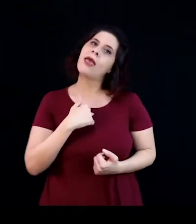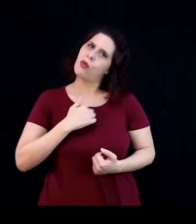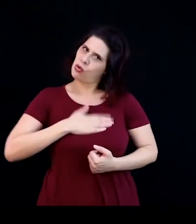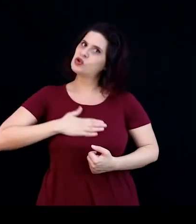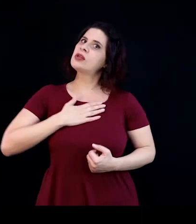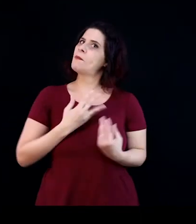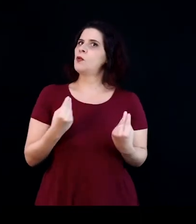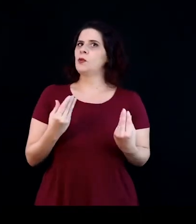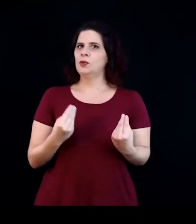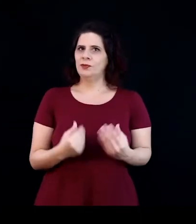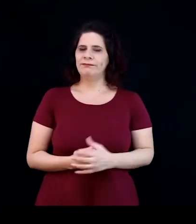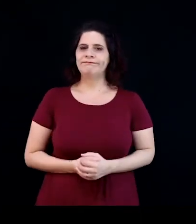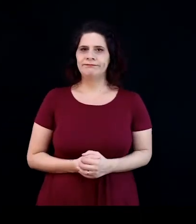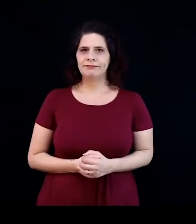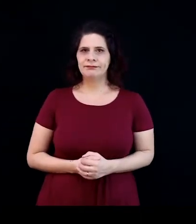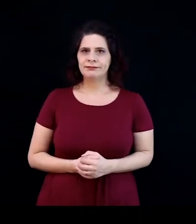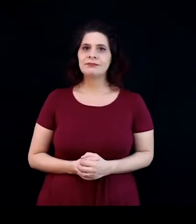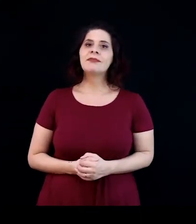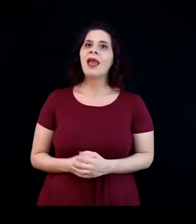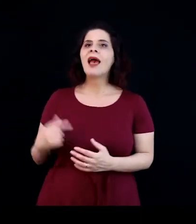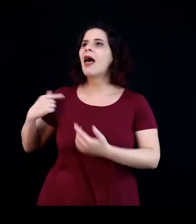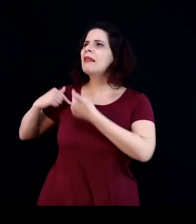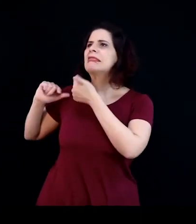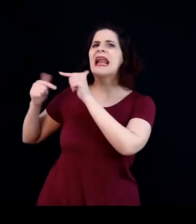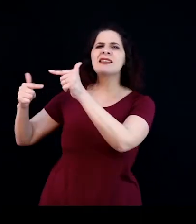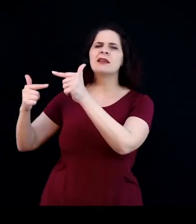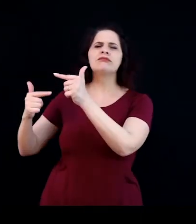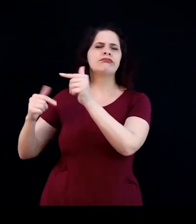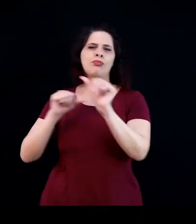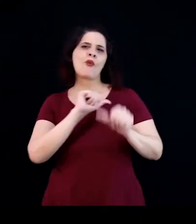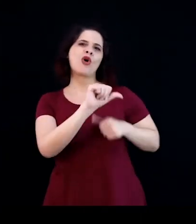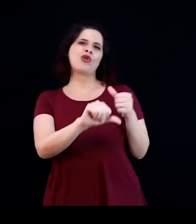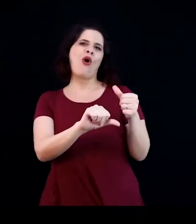She has certainly departed from the tradition, I mean,